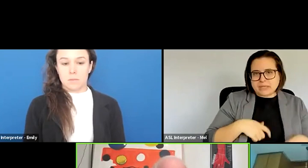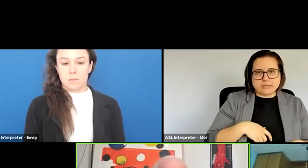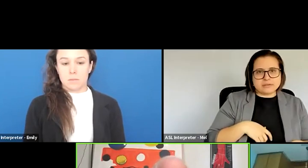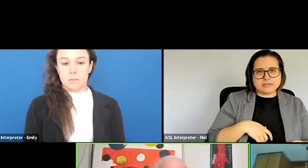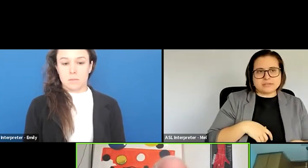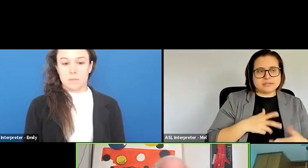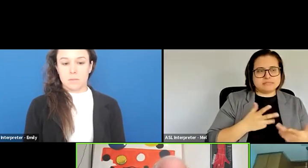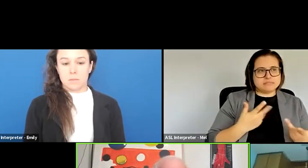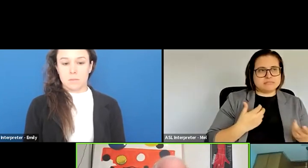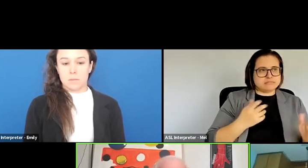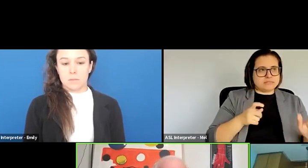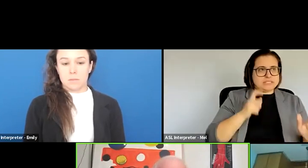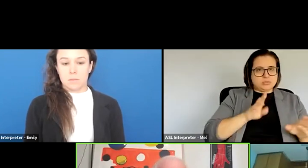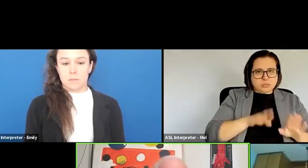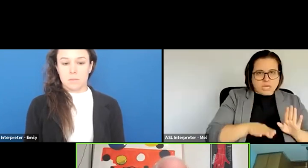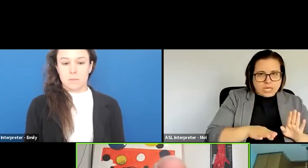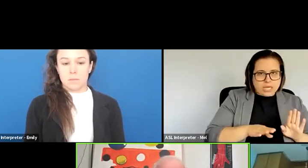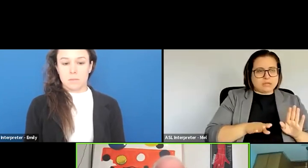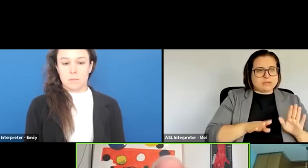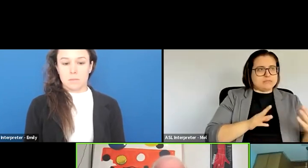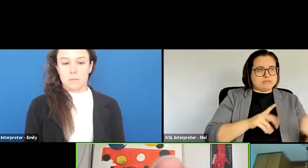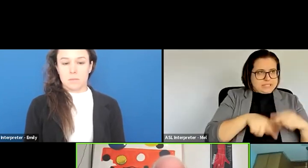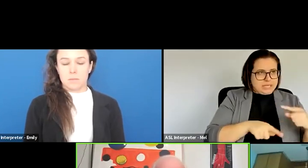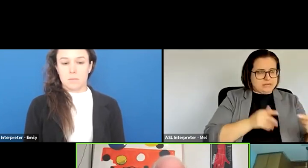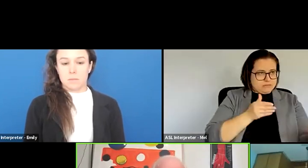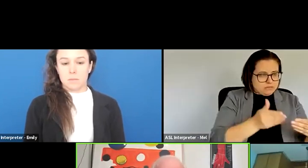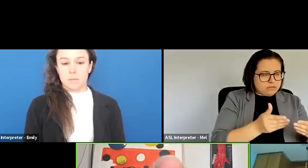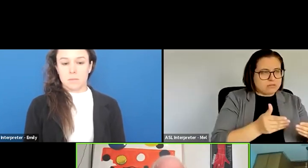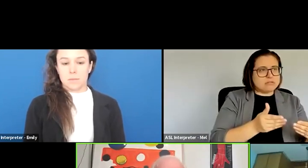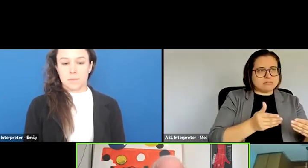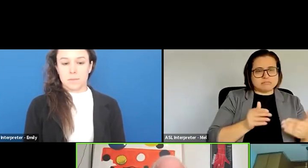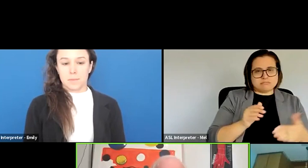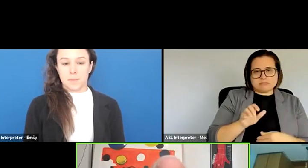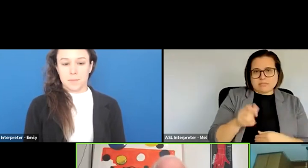and braking distance, which is able to accommodate it, understanding the safe operating envelope